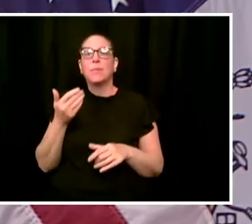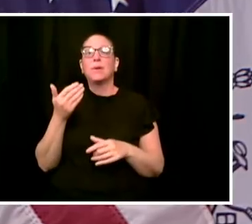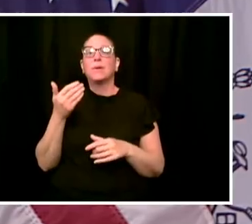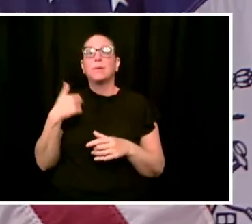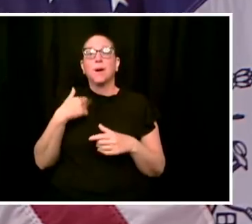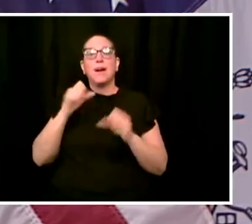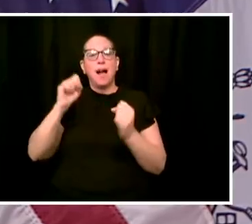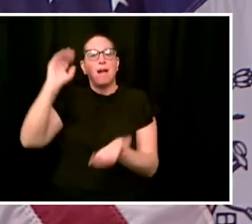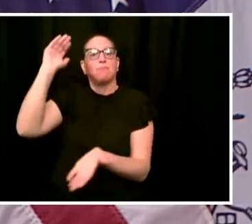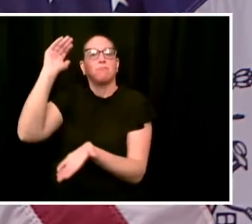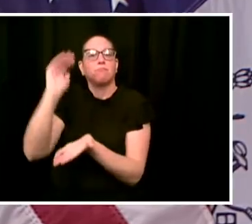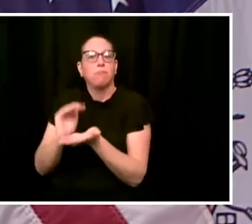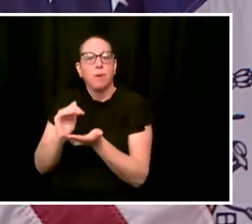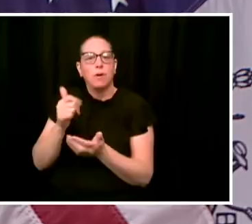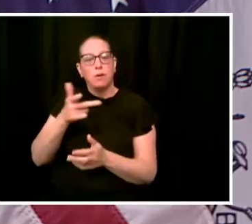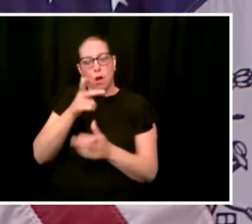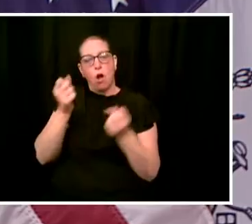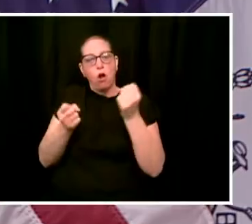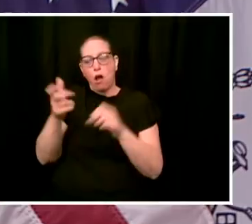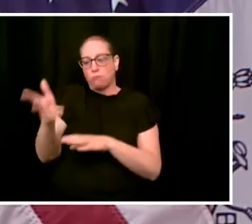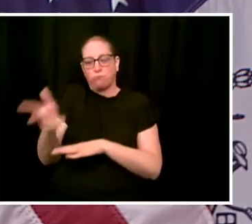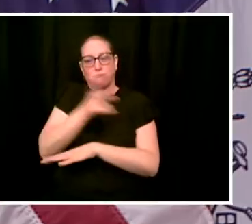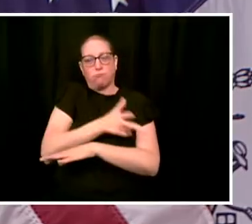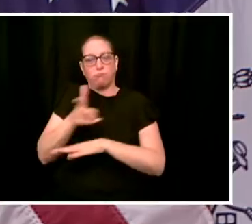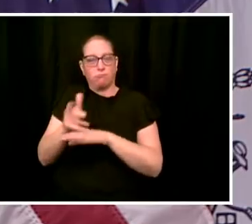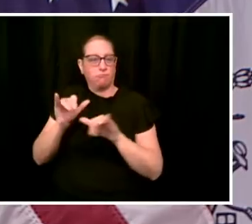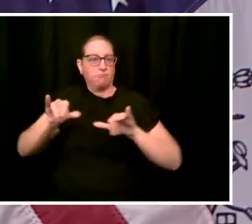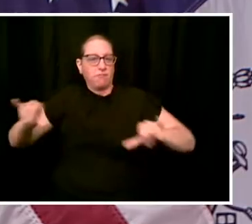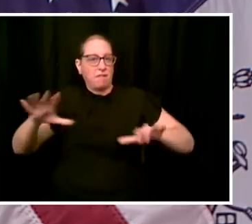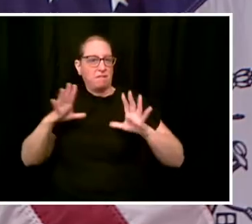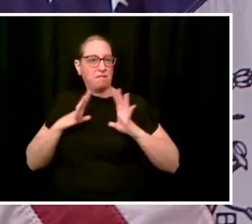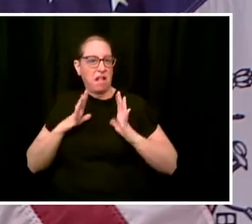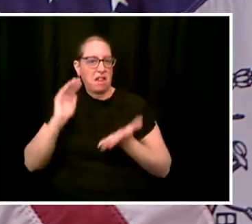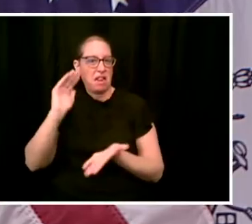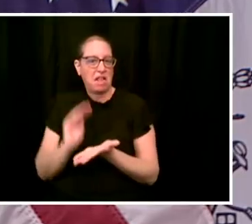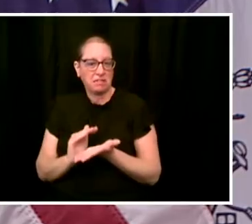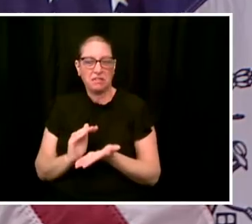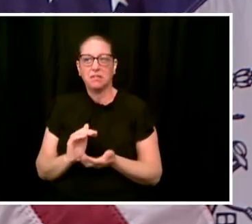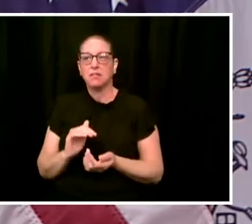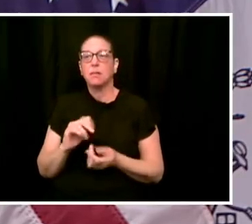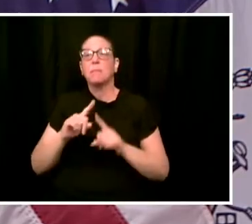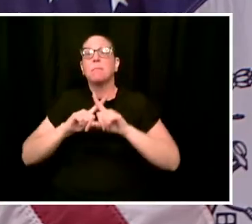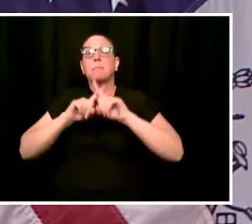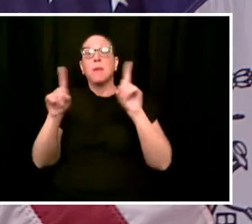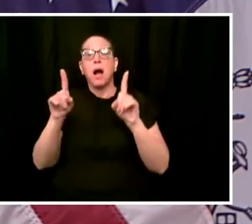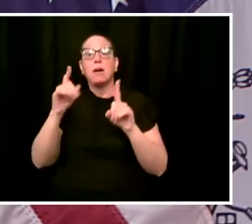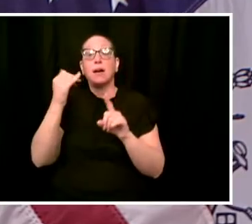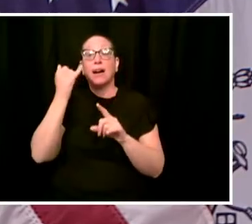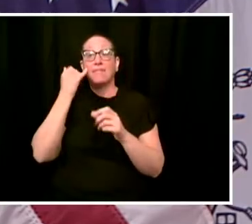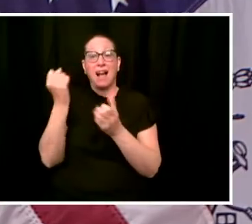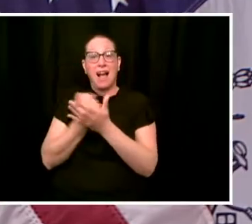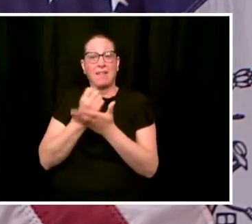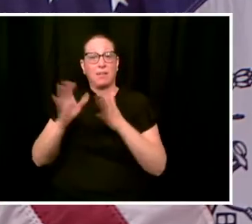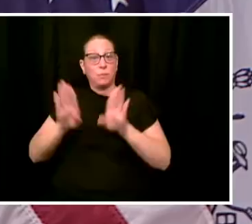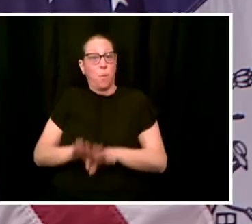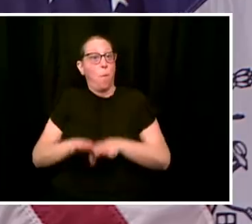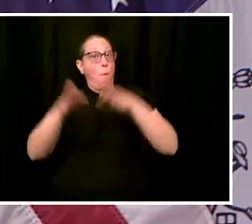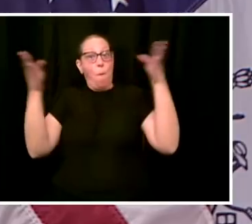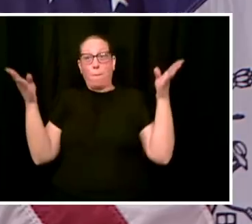WHEN YOU GET BACK TO SOMETHING MORE NORMAL, I THINK, YOU KNOW THERE IS